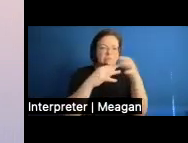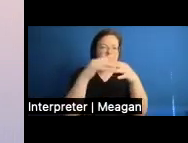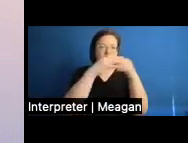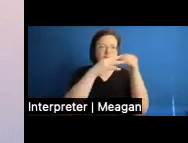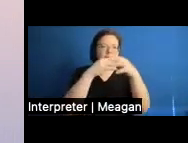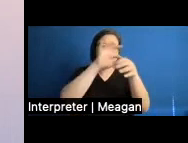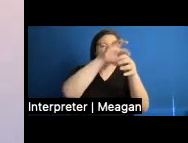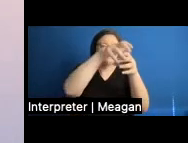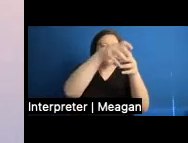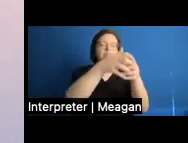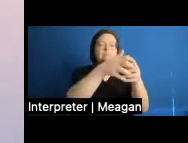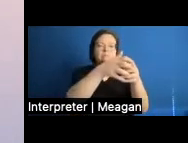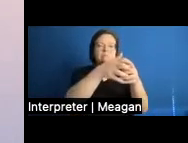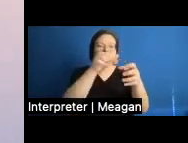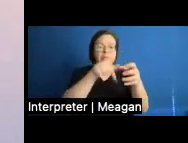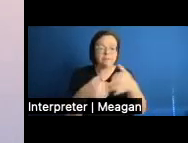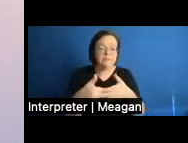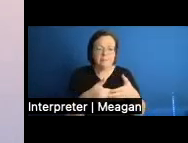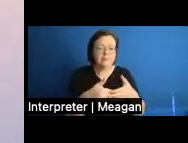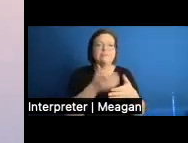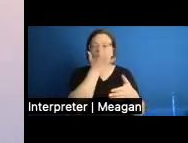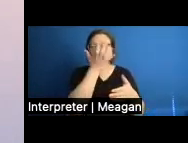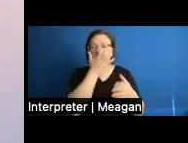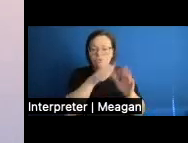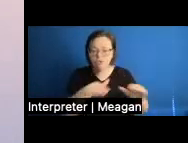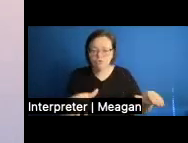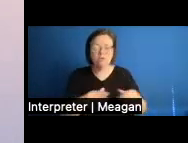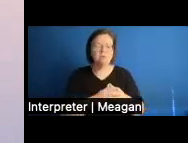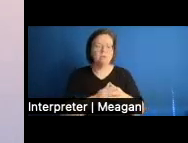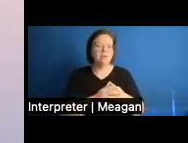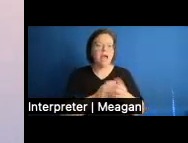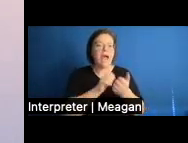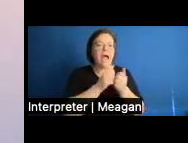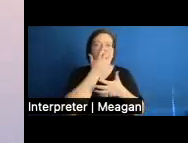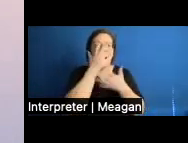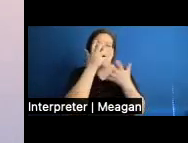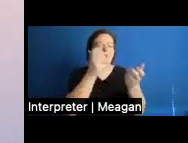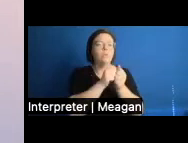ground-babies the grass children! how with aggressive eyes they know our ways.”